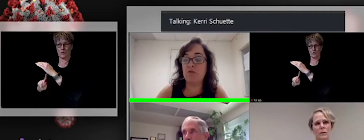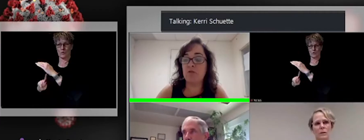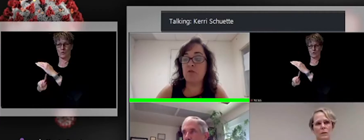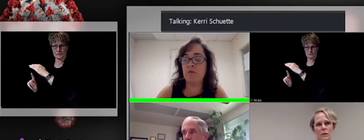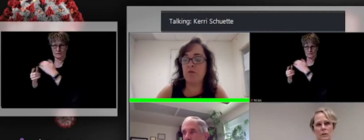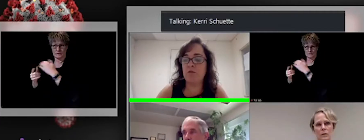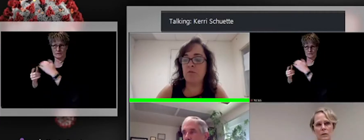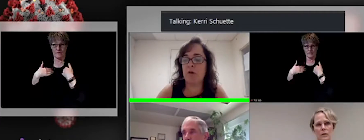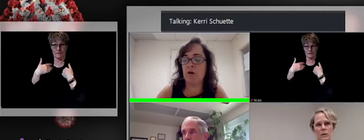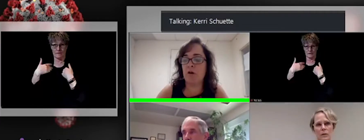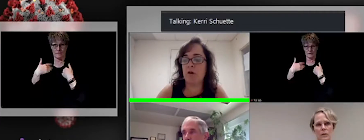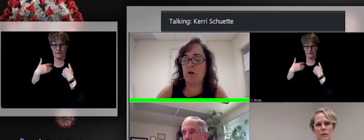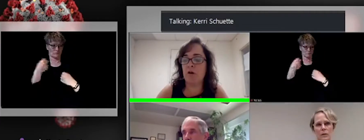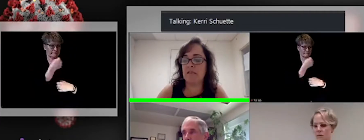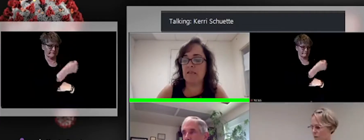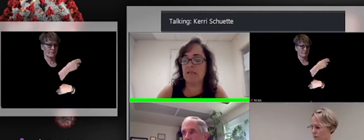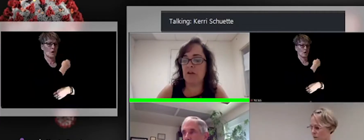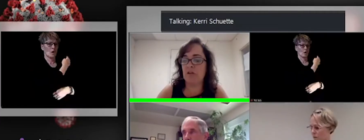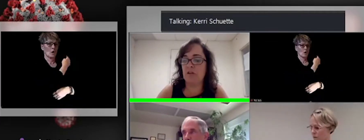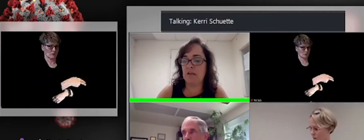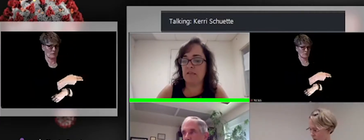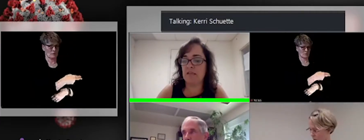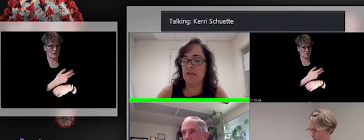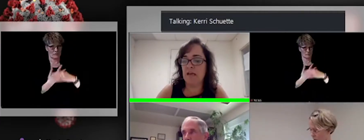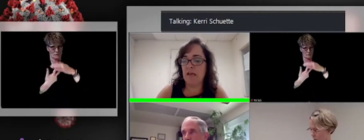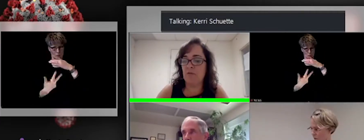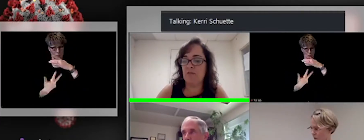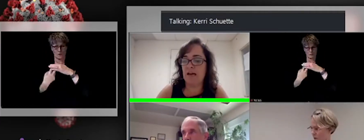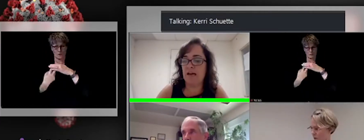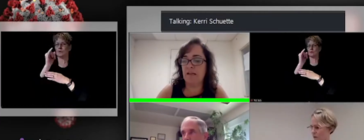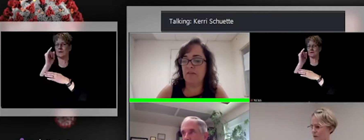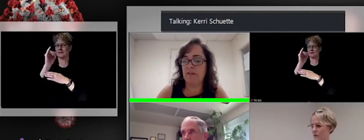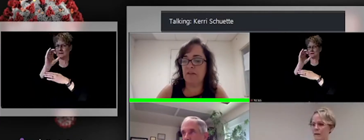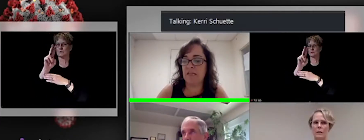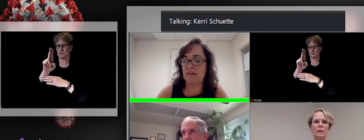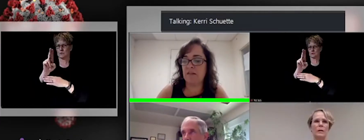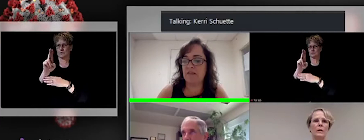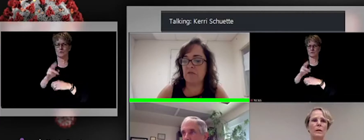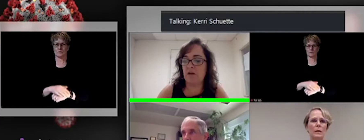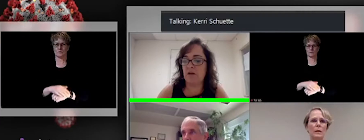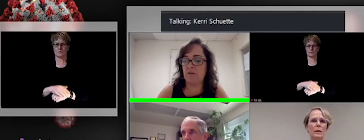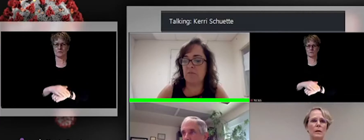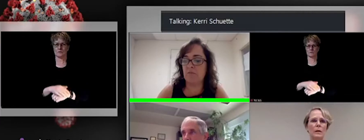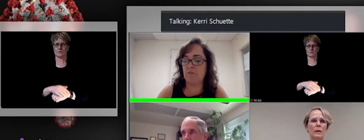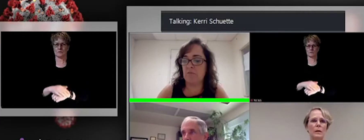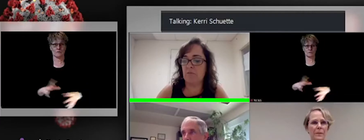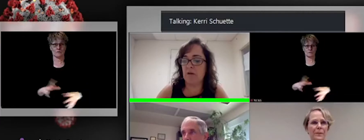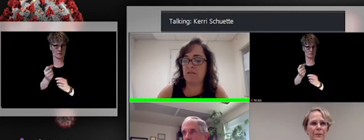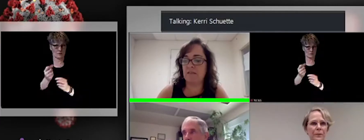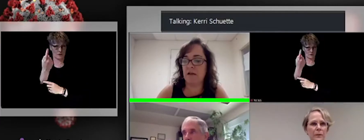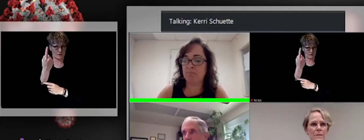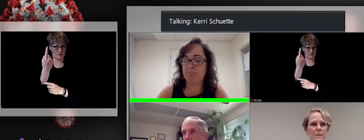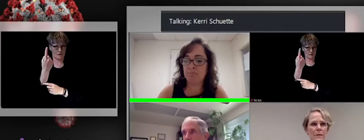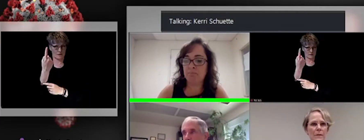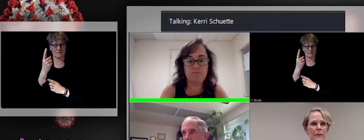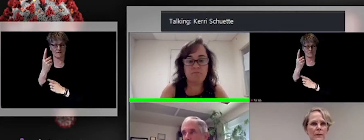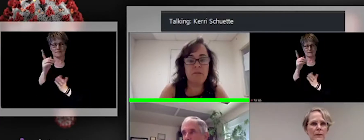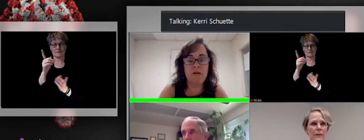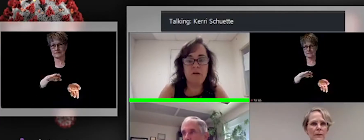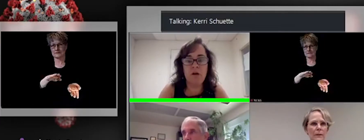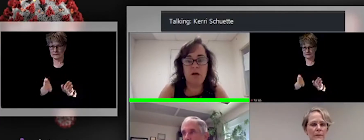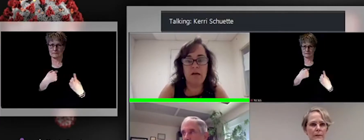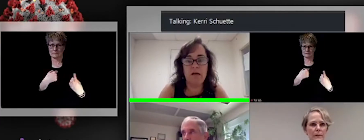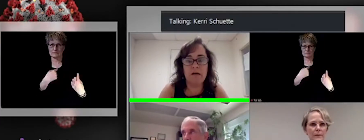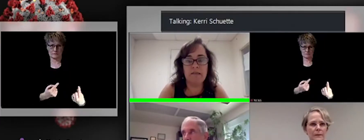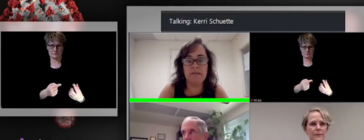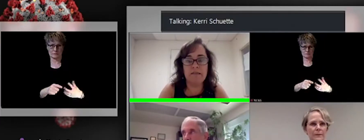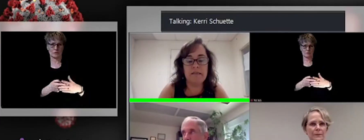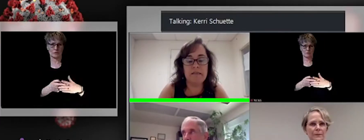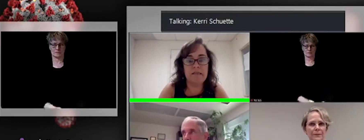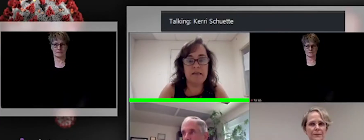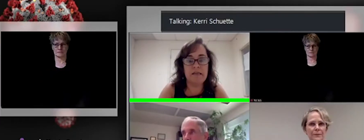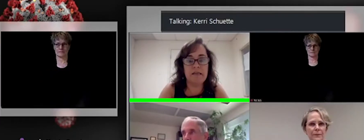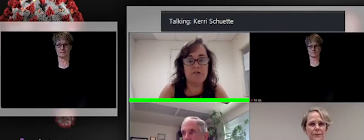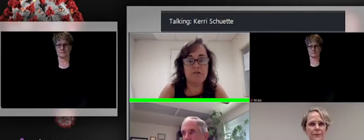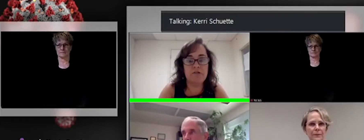two of whom are in the Intensive Care Unit and we have had 11 death, at this time. Do